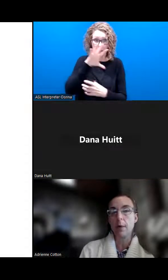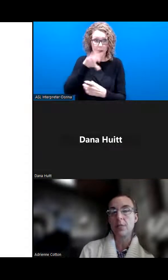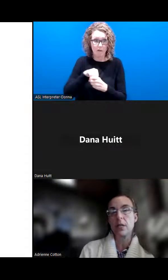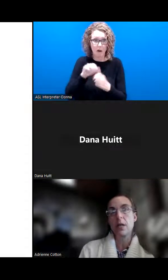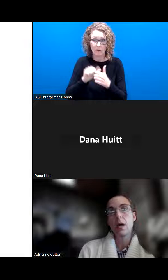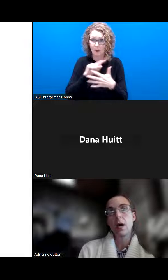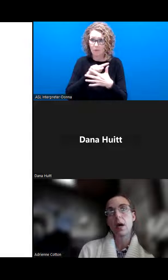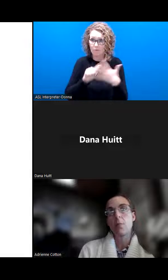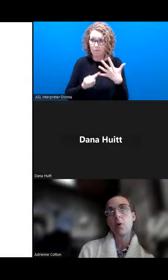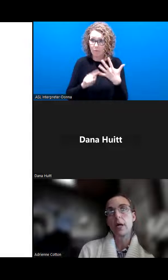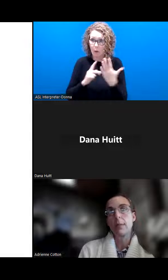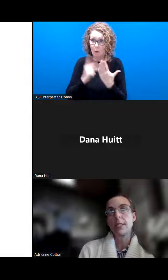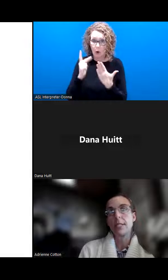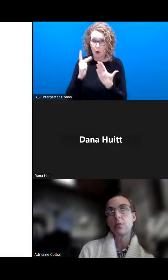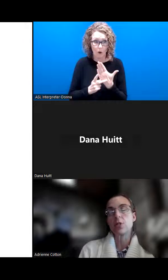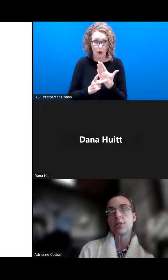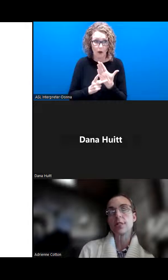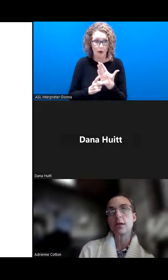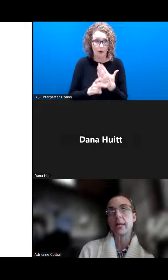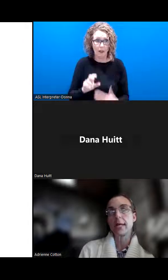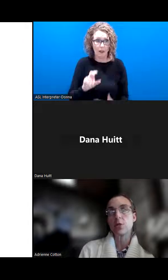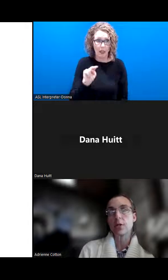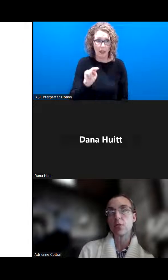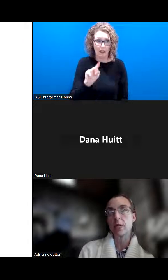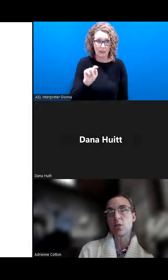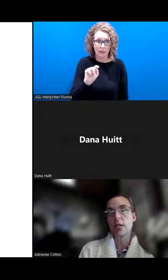got a great job that works around school schedules.